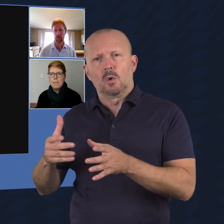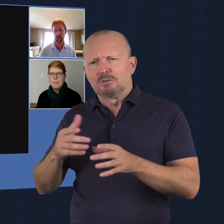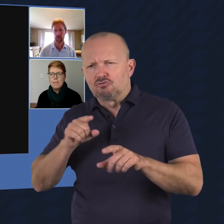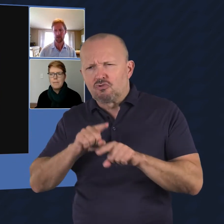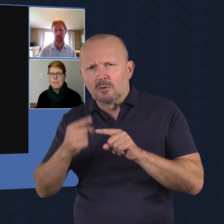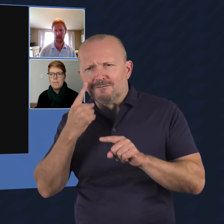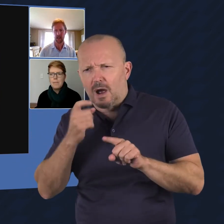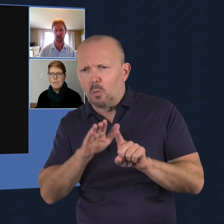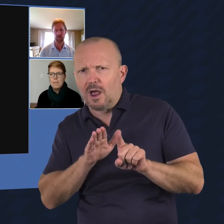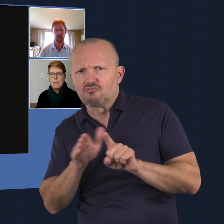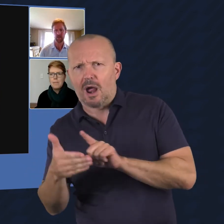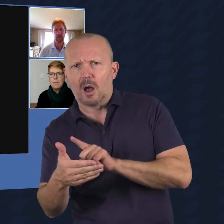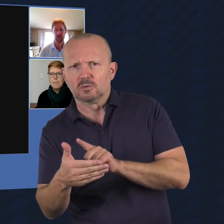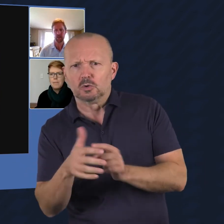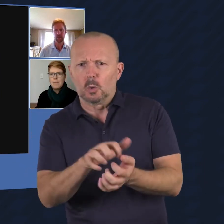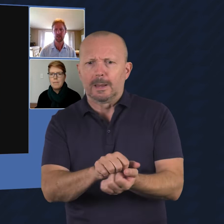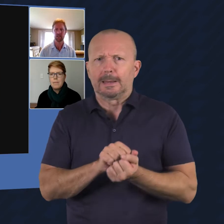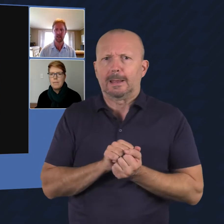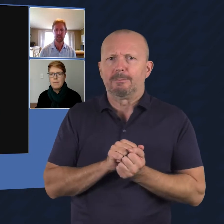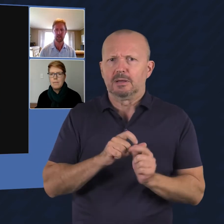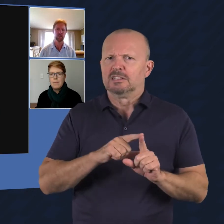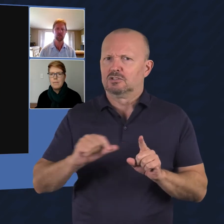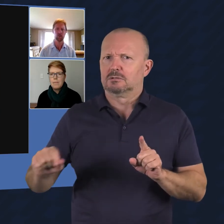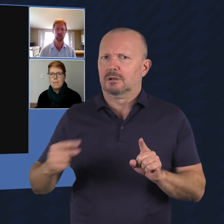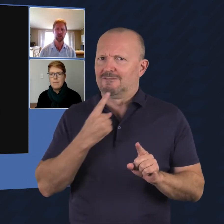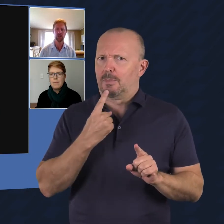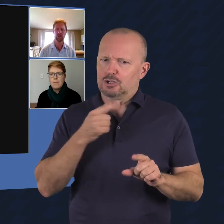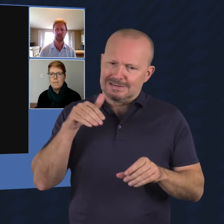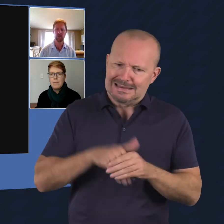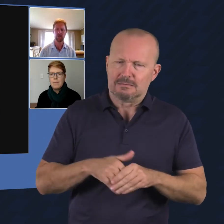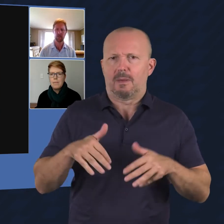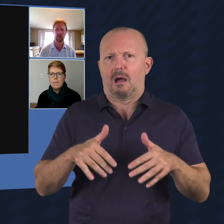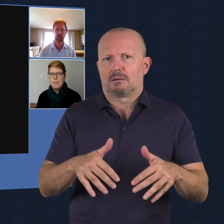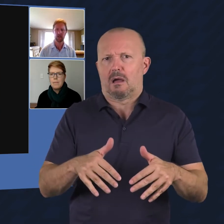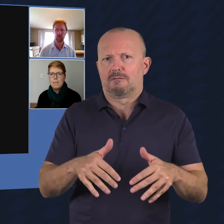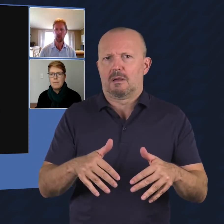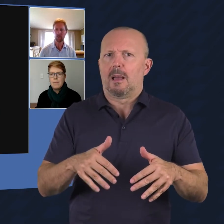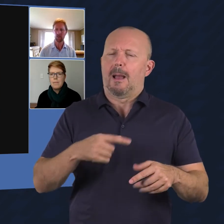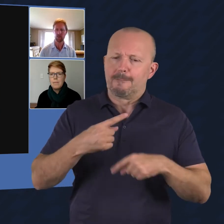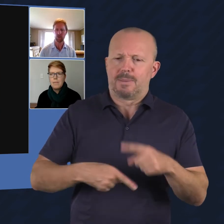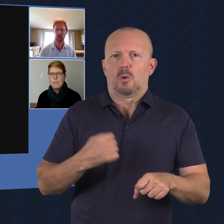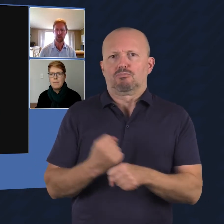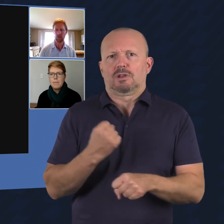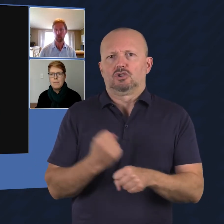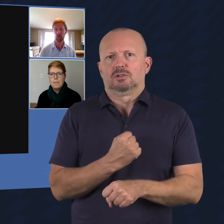to archive the information contained and linked to productions. We hope that this research might also